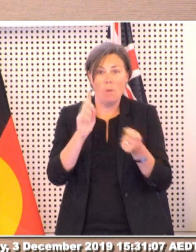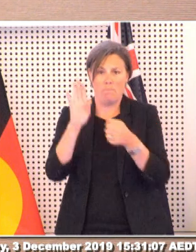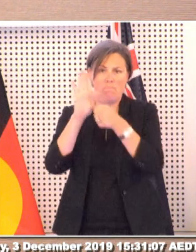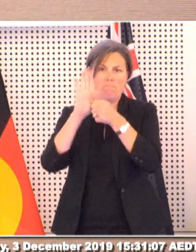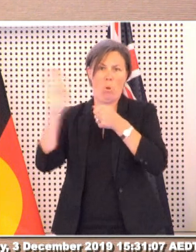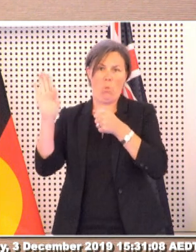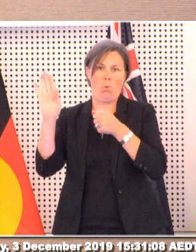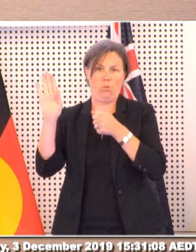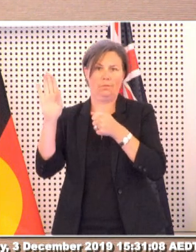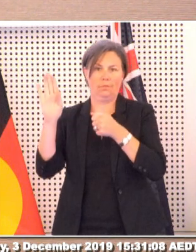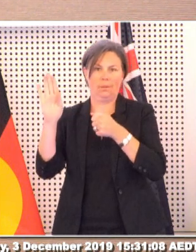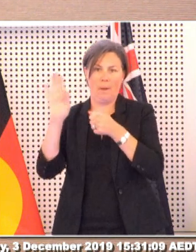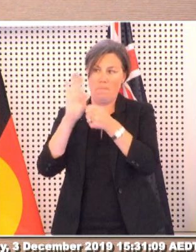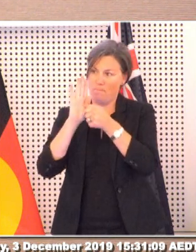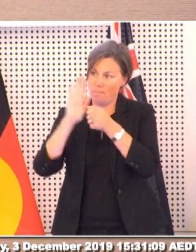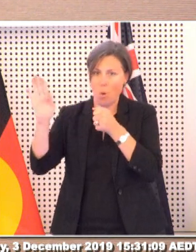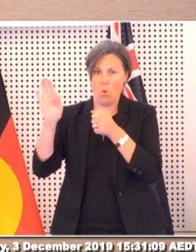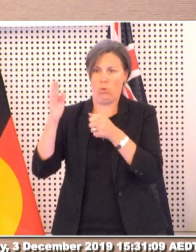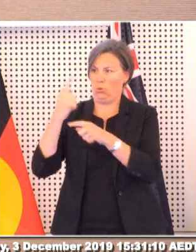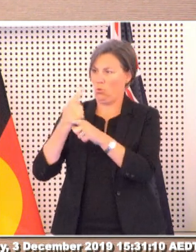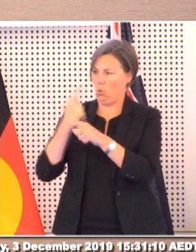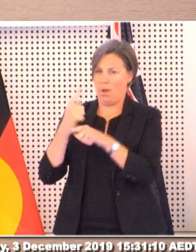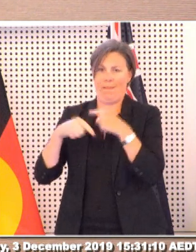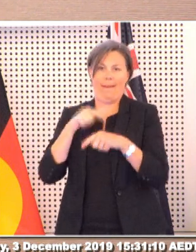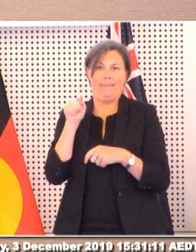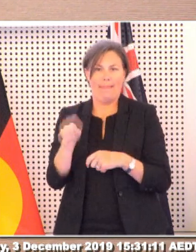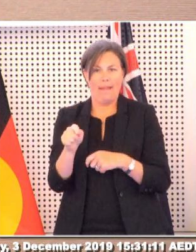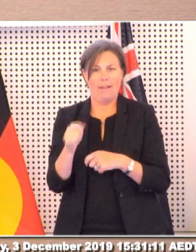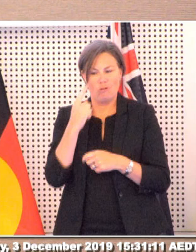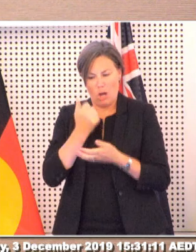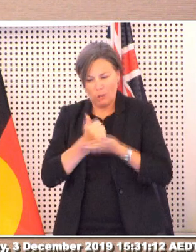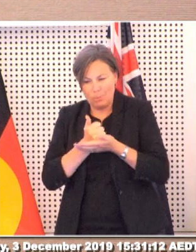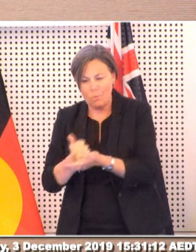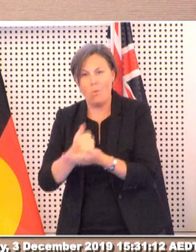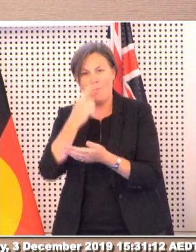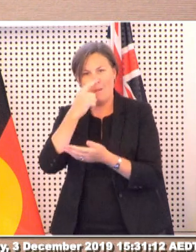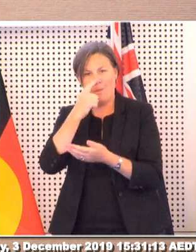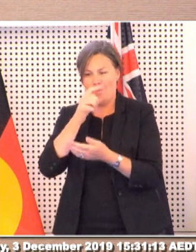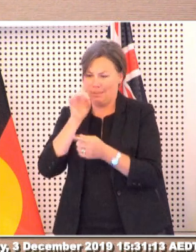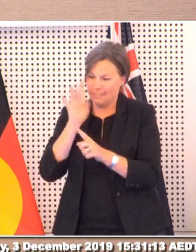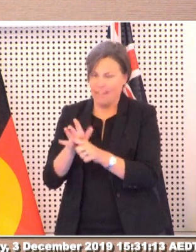support residents to make their own decisions in matters that are relevant to themselves.